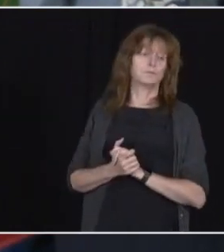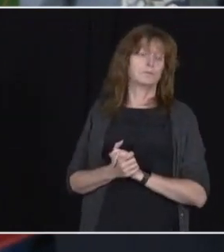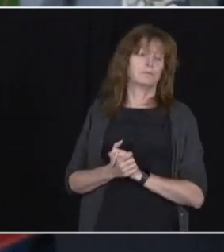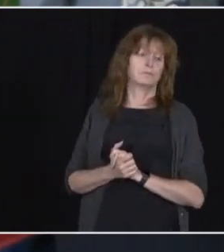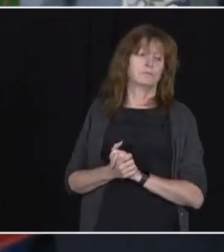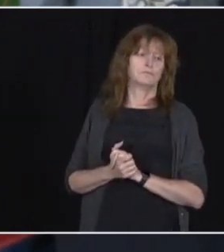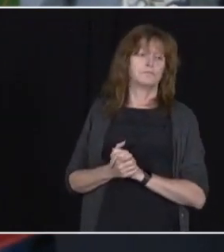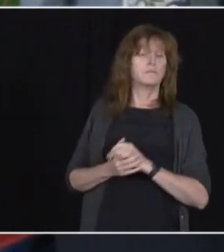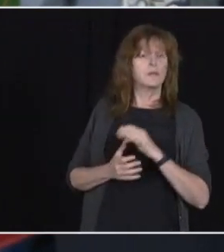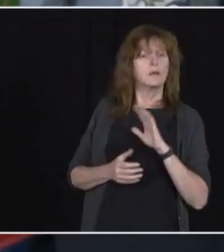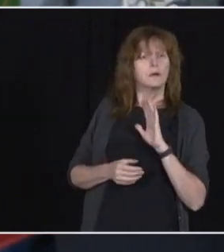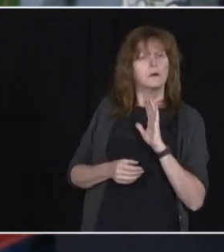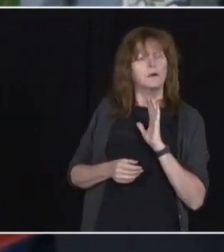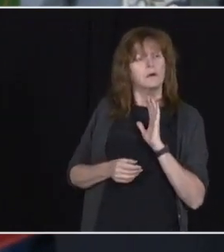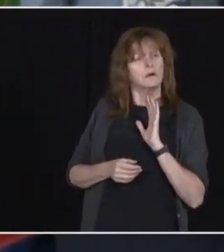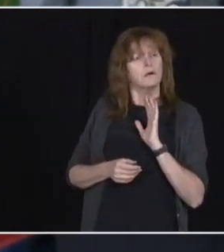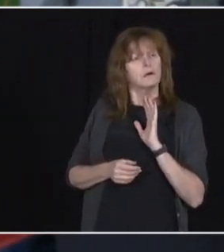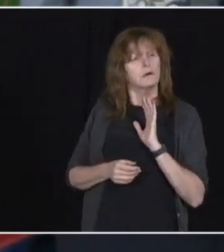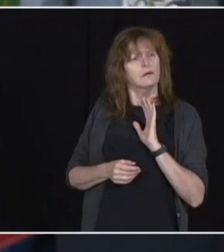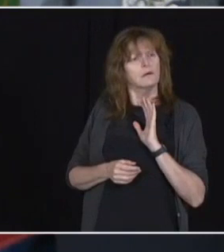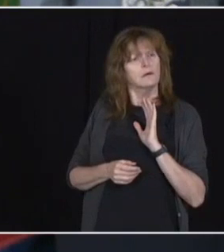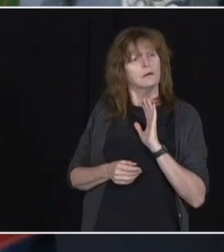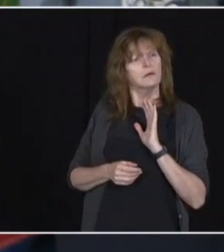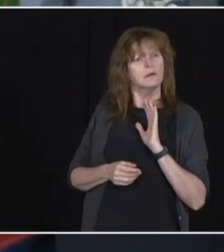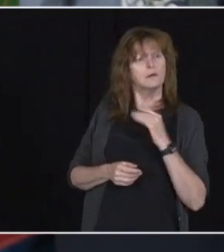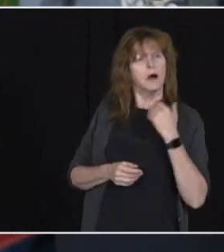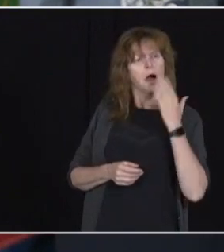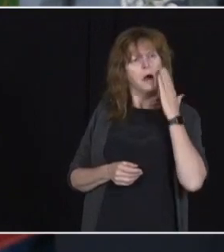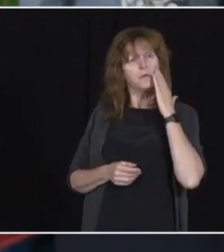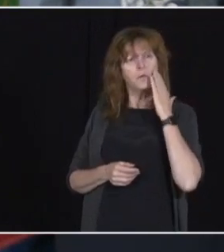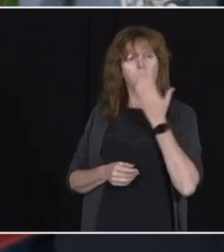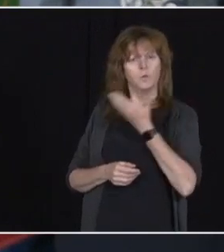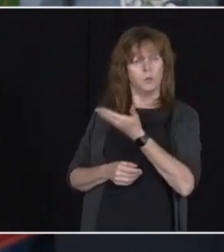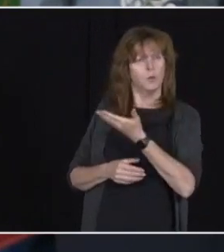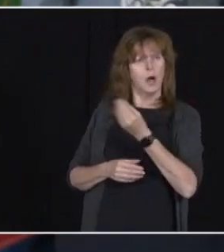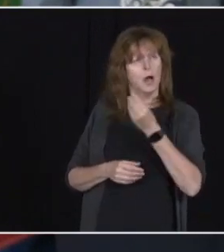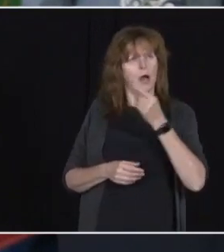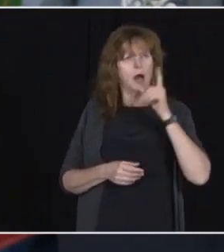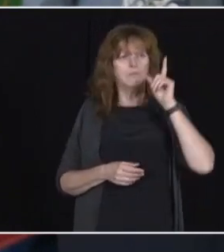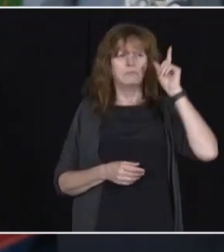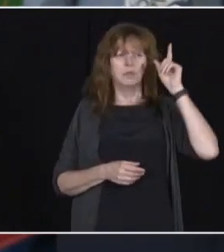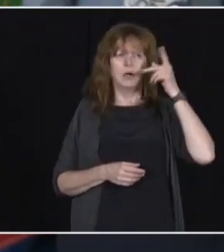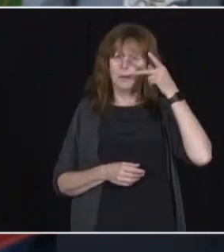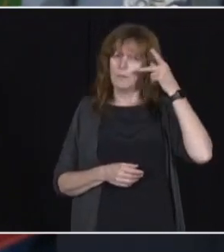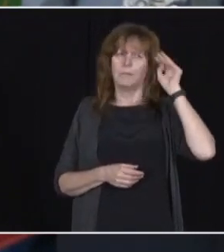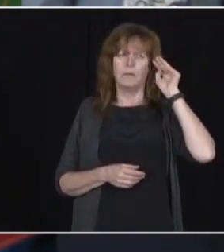I am sure I heard you say that the more people that sign up for this